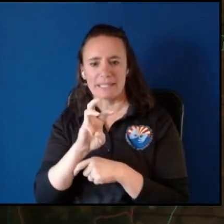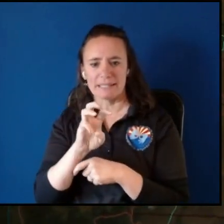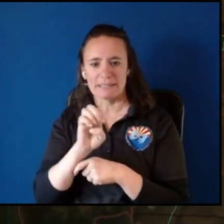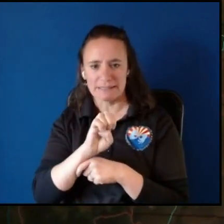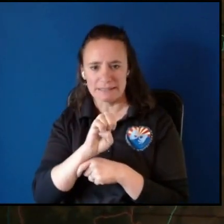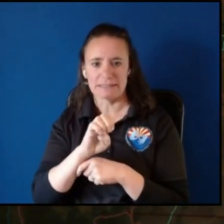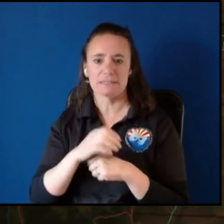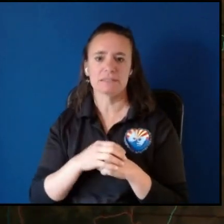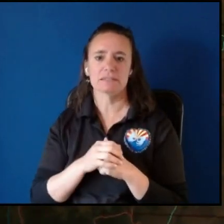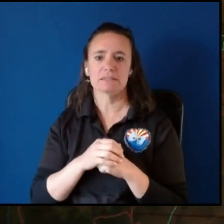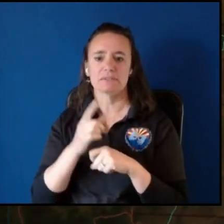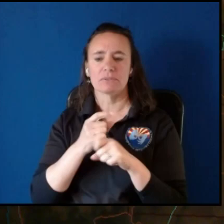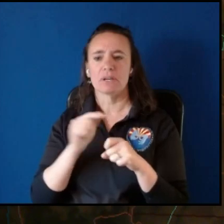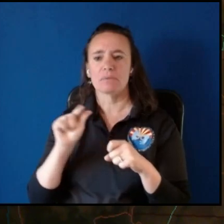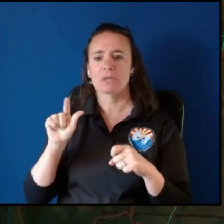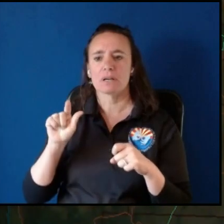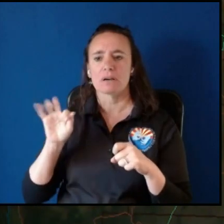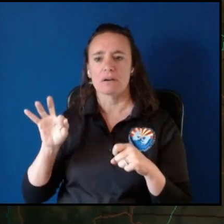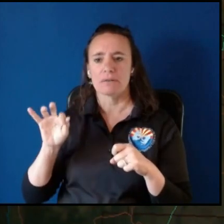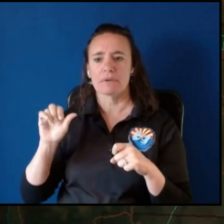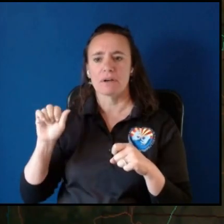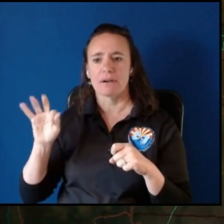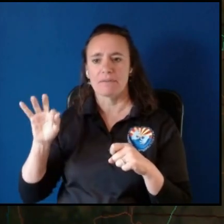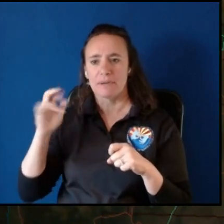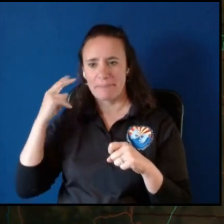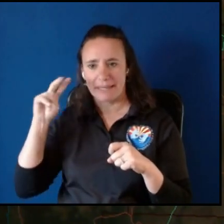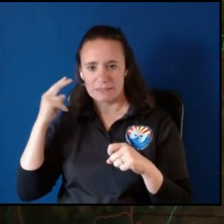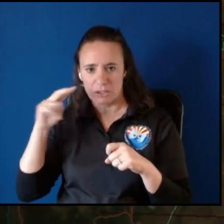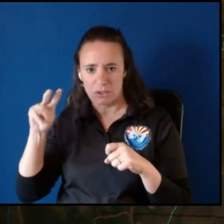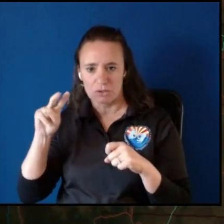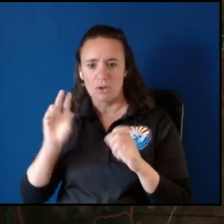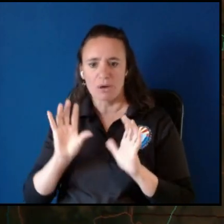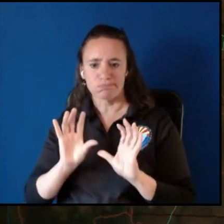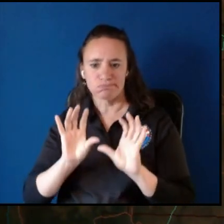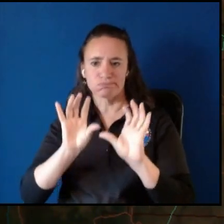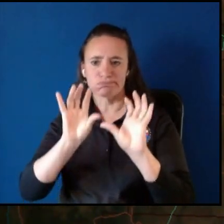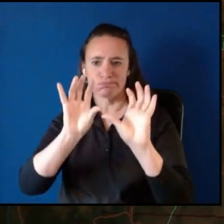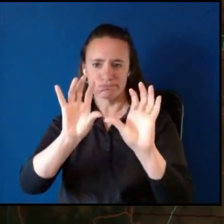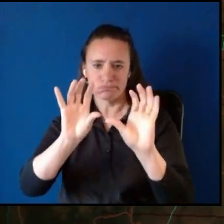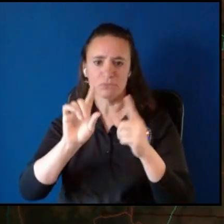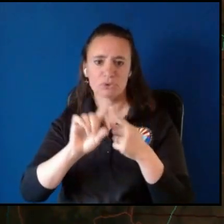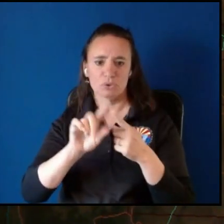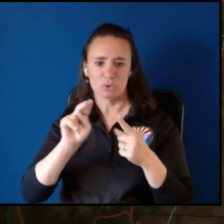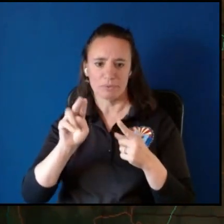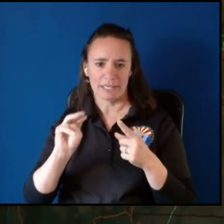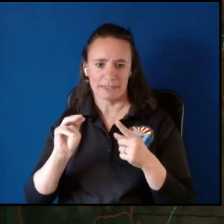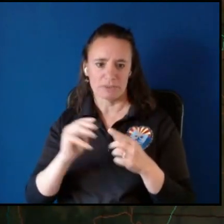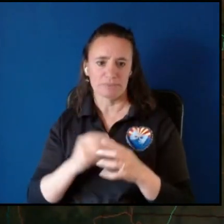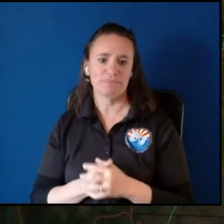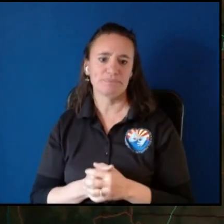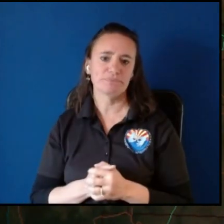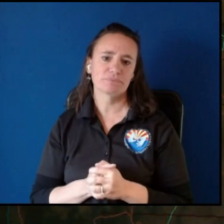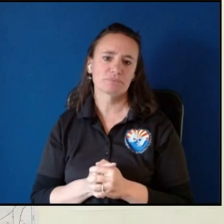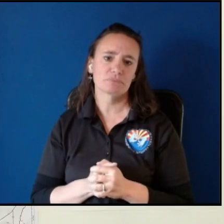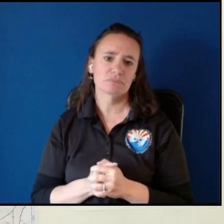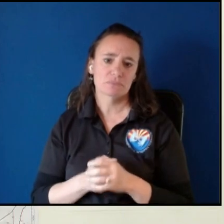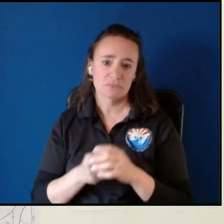has washed up into New Mexico, so to speak. What we're seeing here is the fire is right here where my finger is,